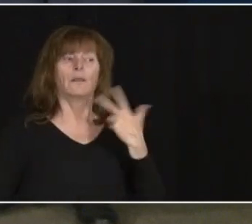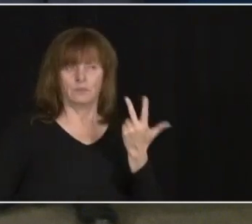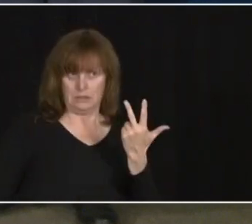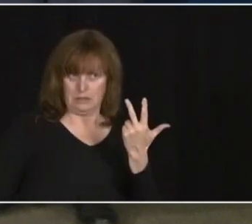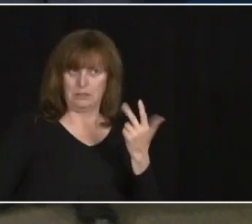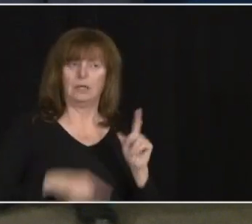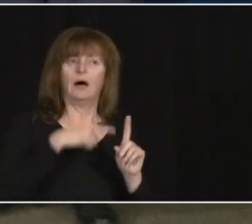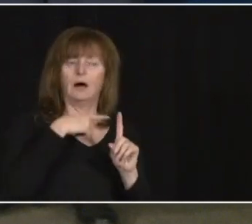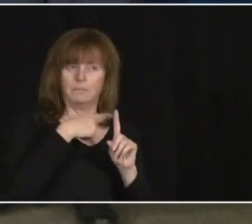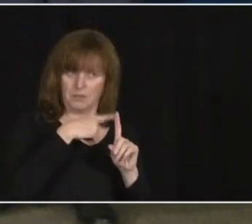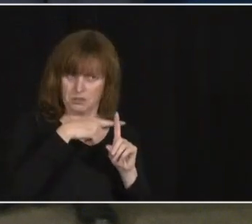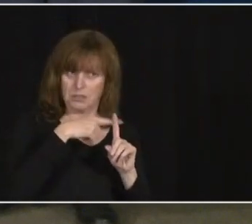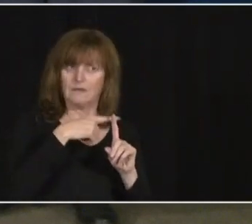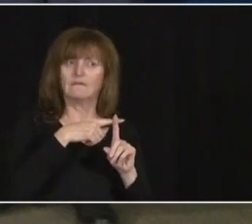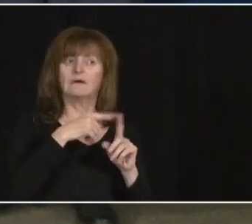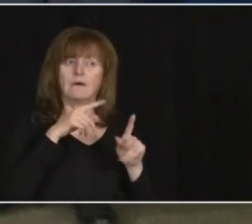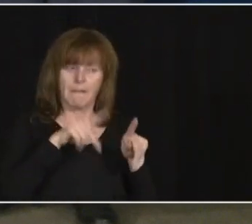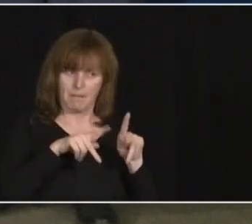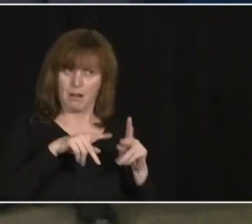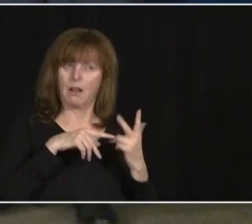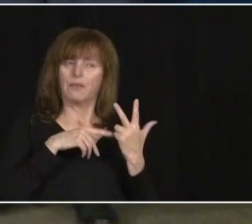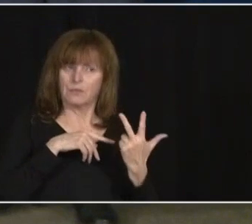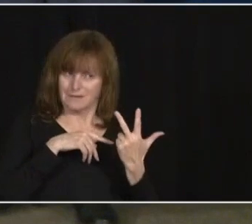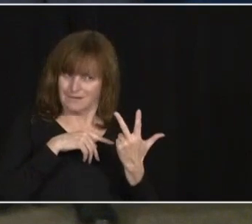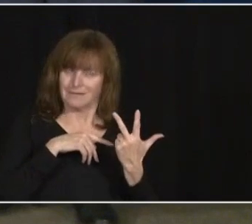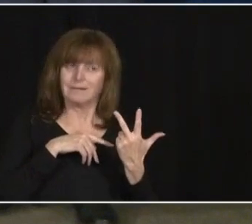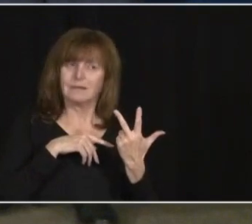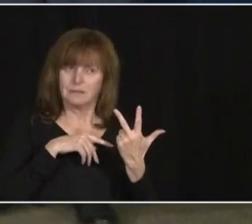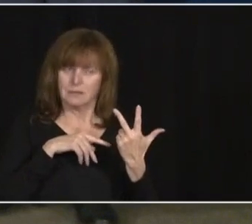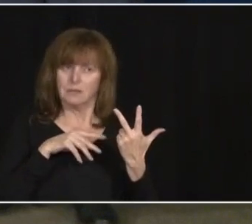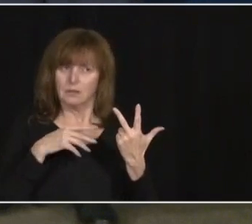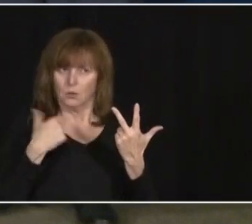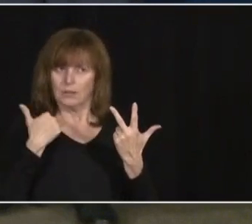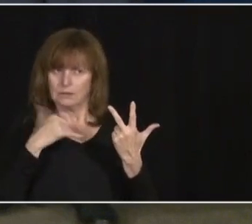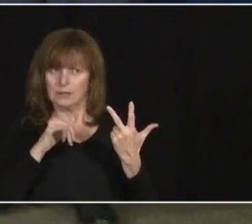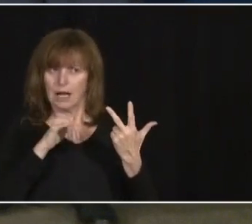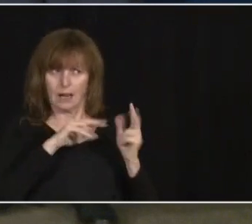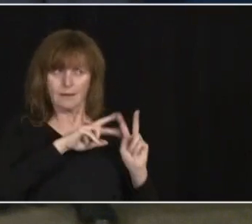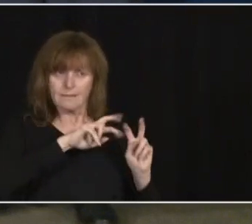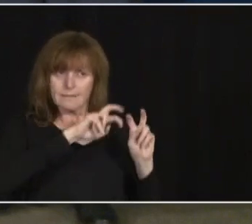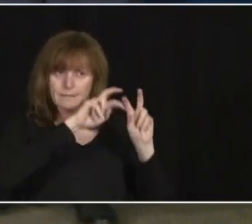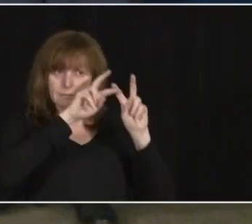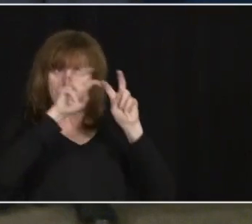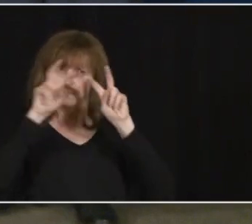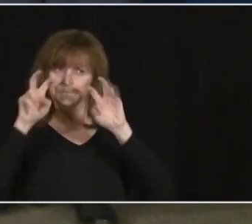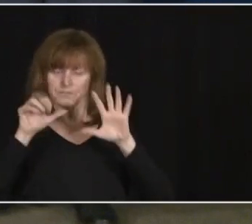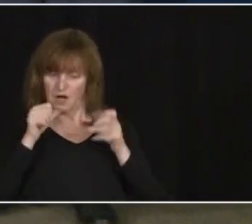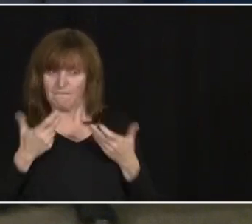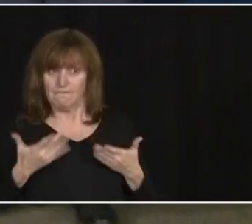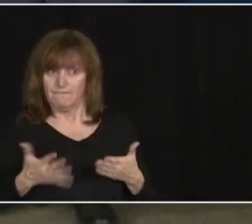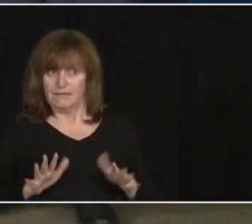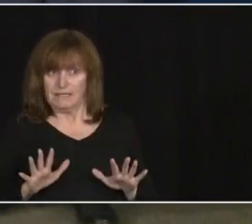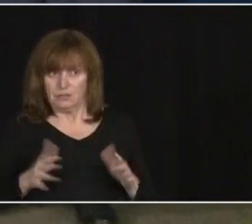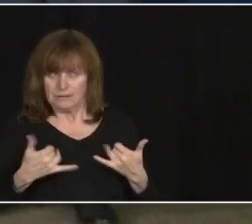to determine if they are systemic or not. That's very preliminary we have a lot more numbers to come in a lot